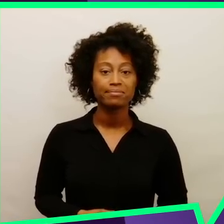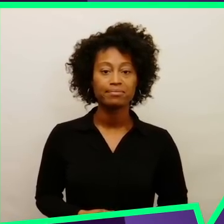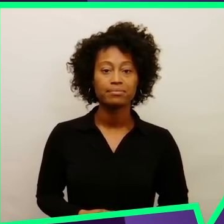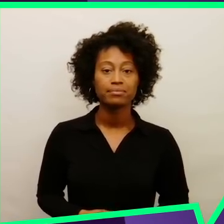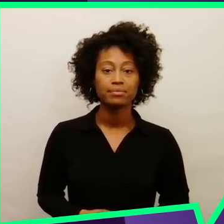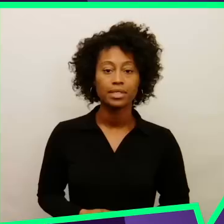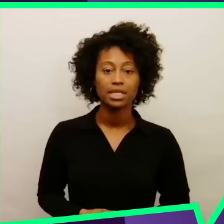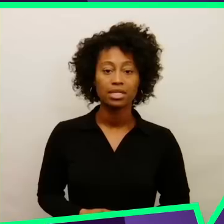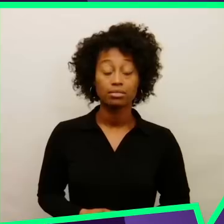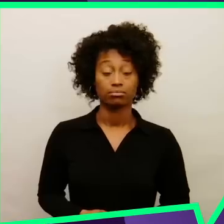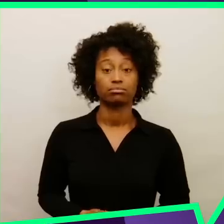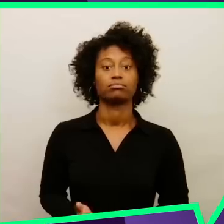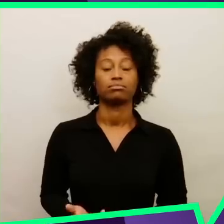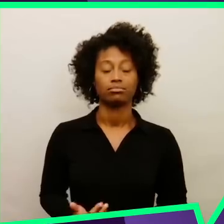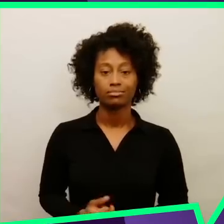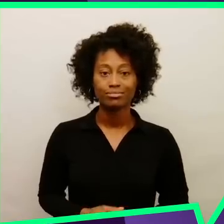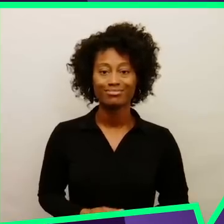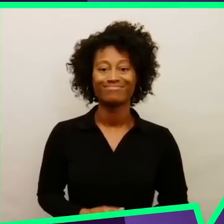Look at that, I mean.